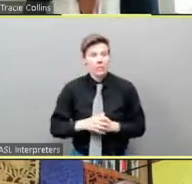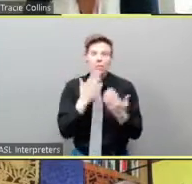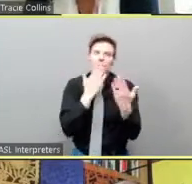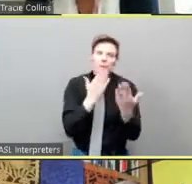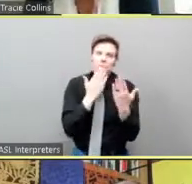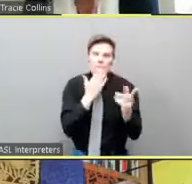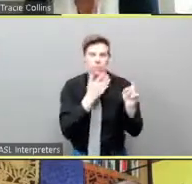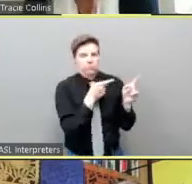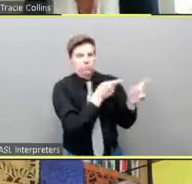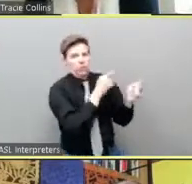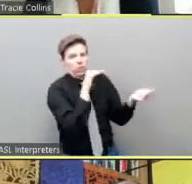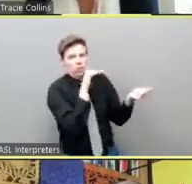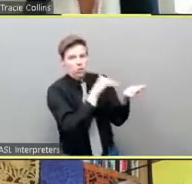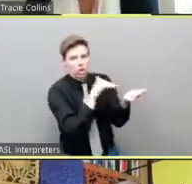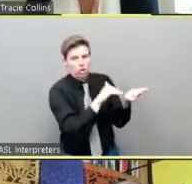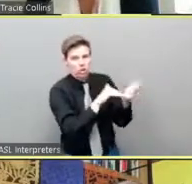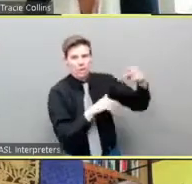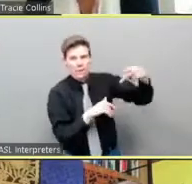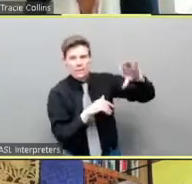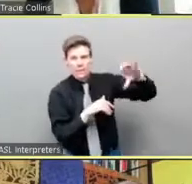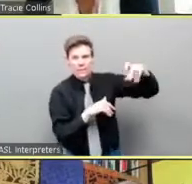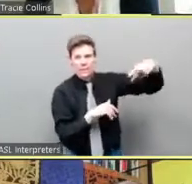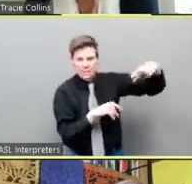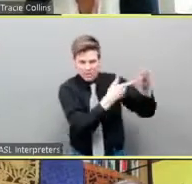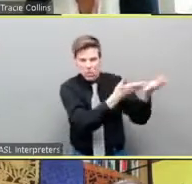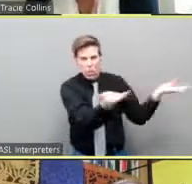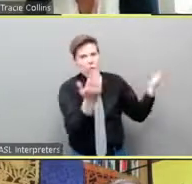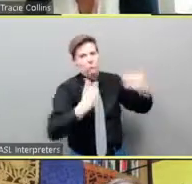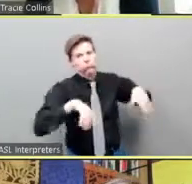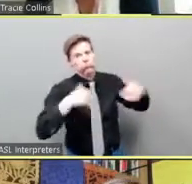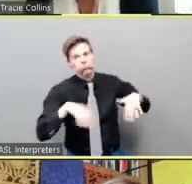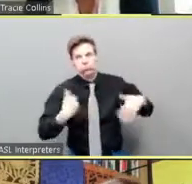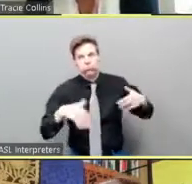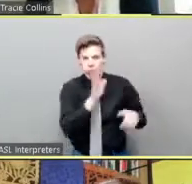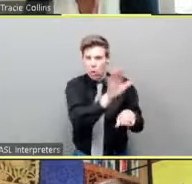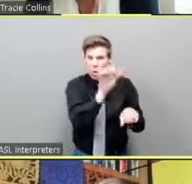you do. And it's very important that we have your support and I really